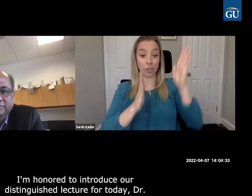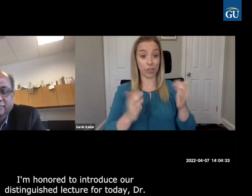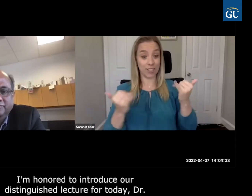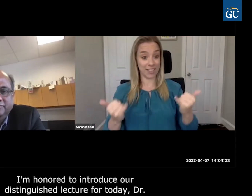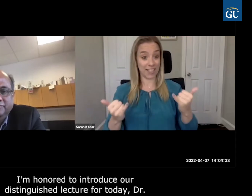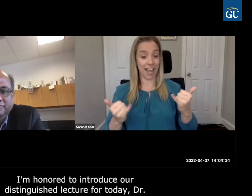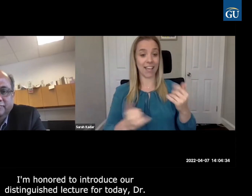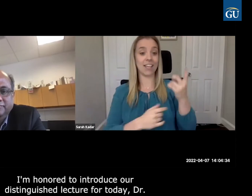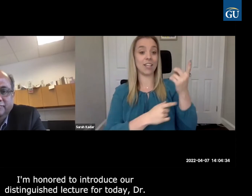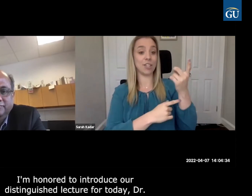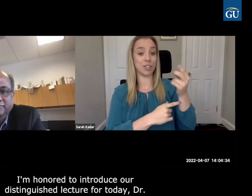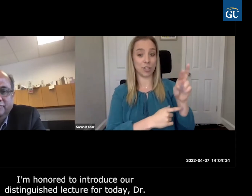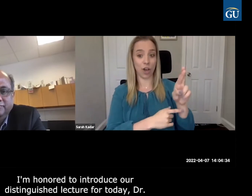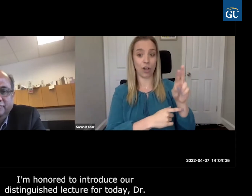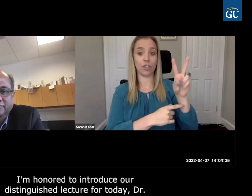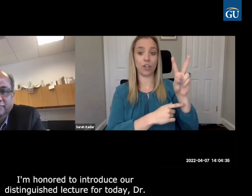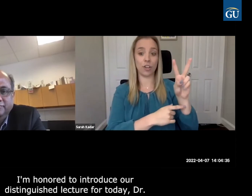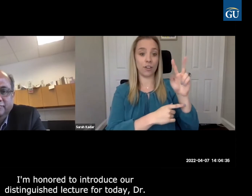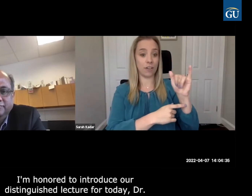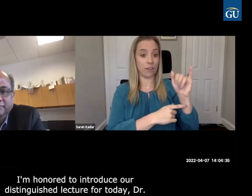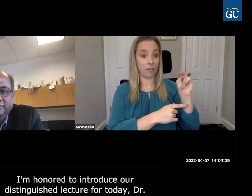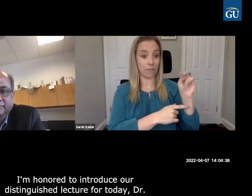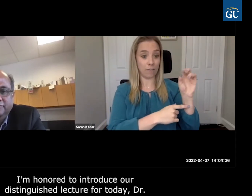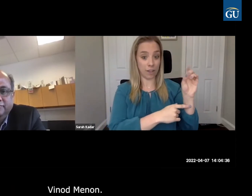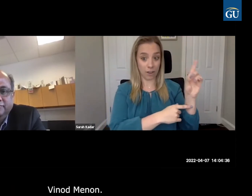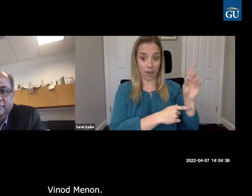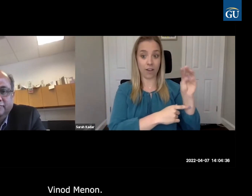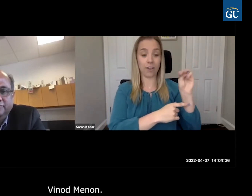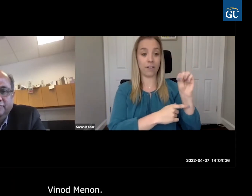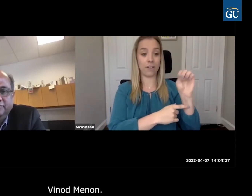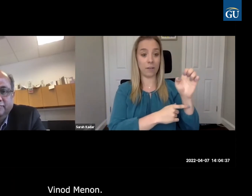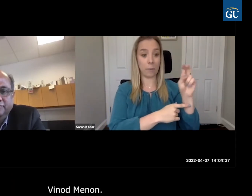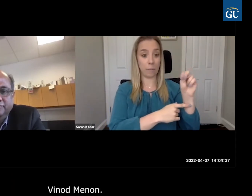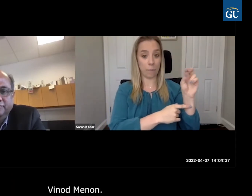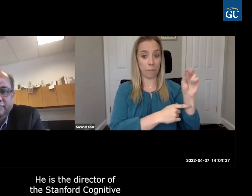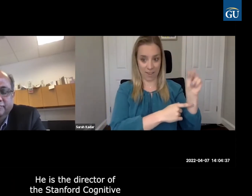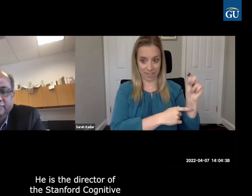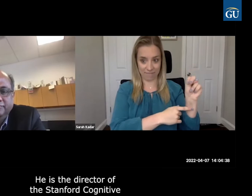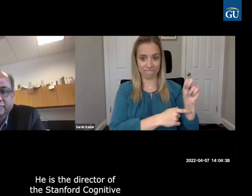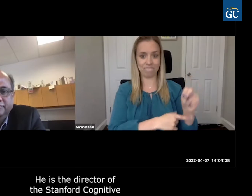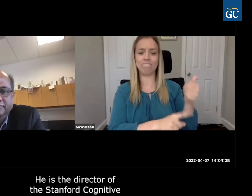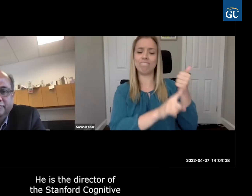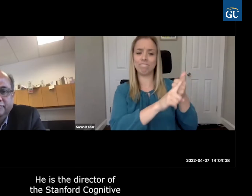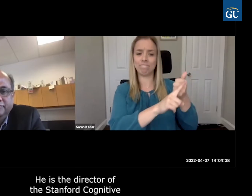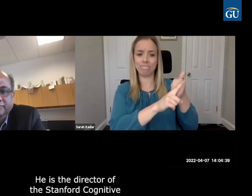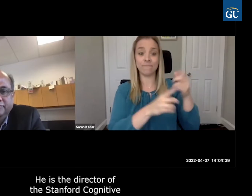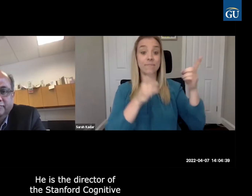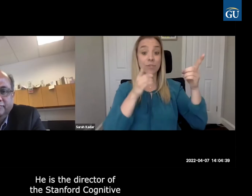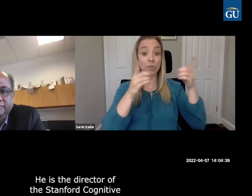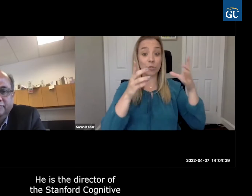distinguished lecturer for today